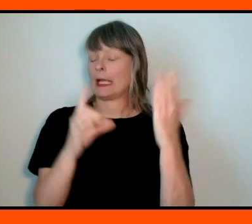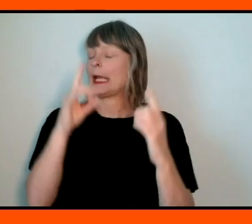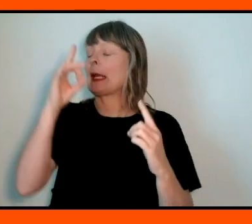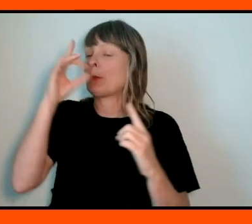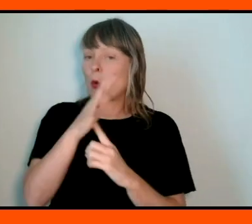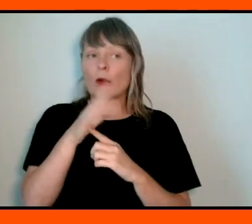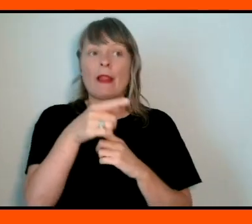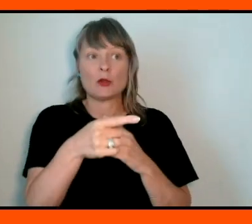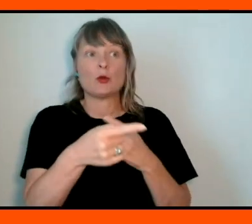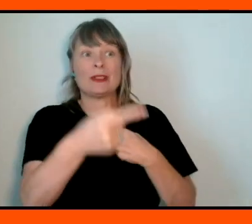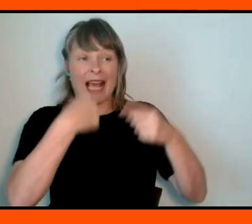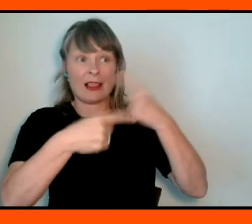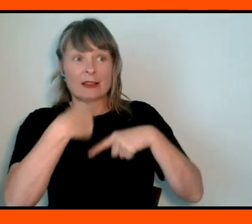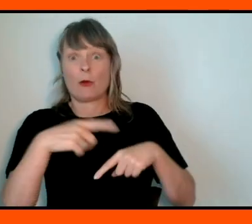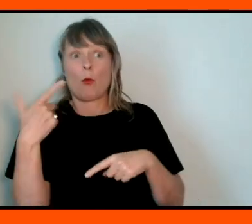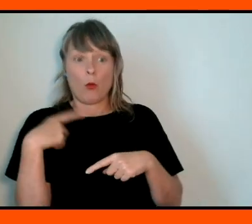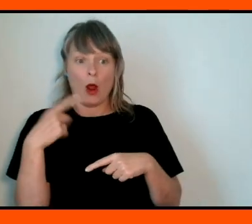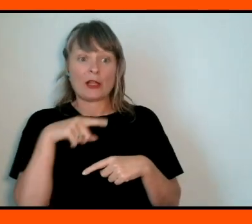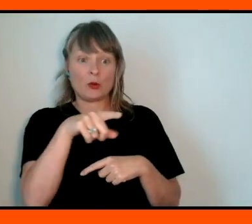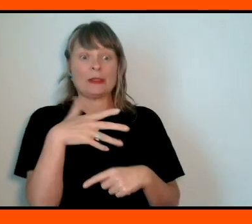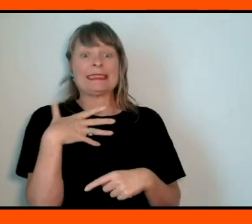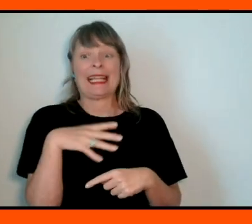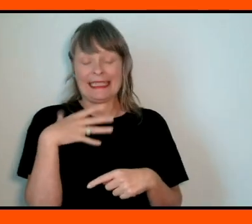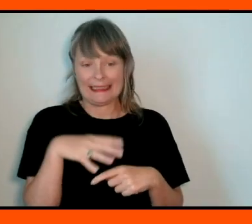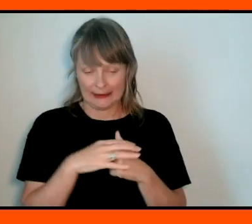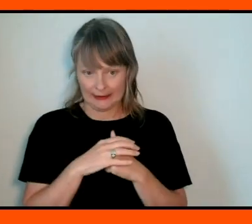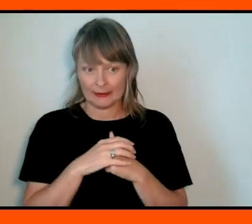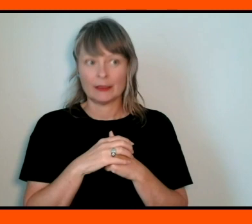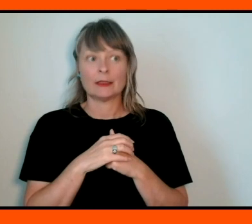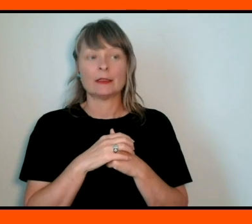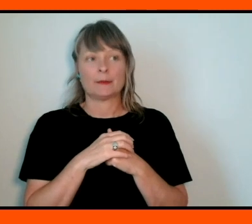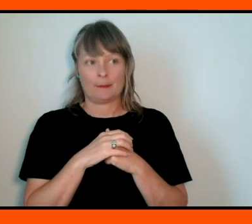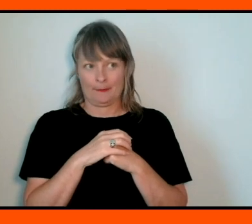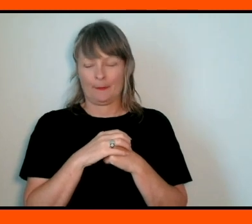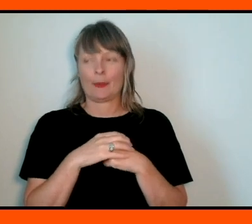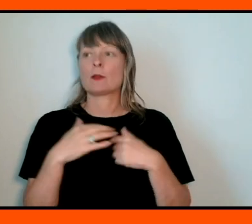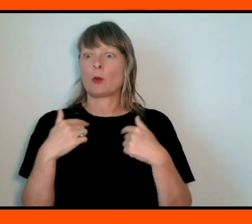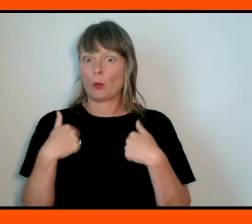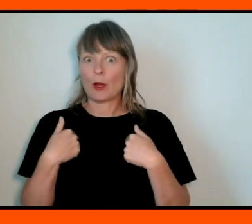We will continue to assess the topics which are deemed to have the strongest evidence base.